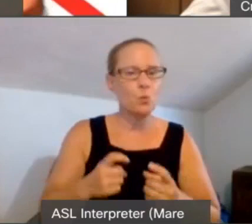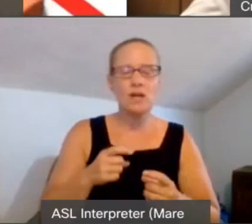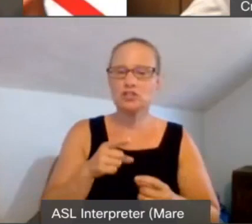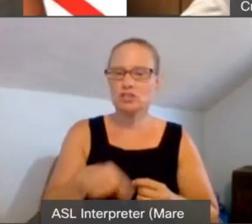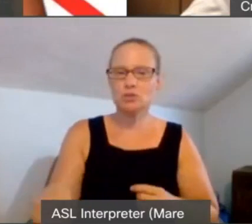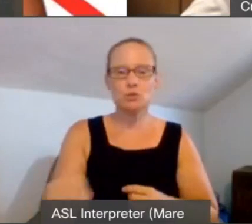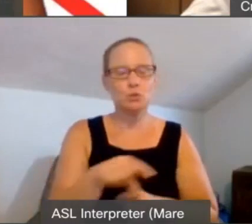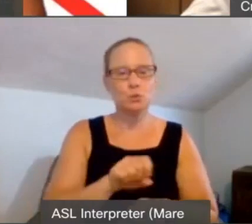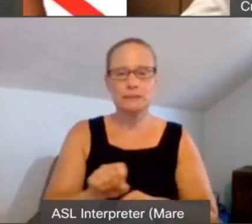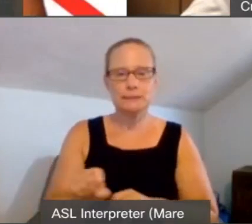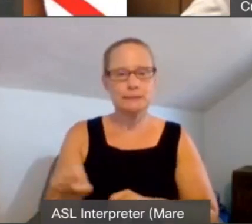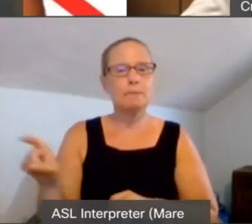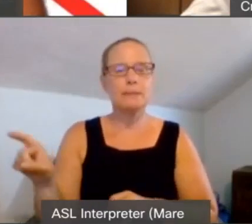Amelia any last words on your end?